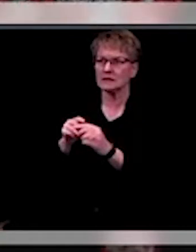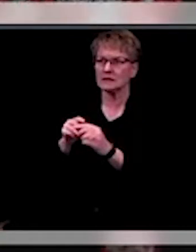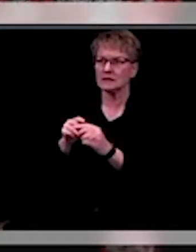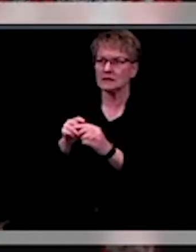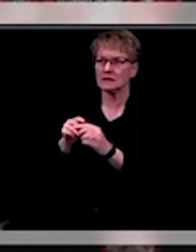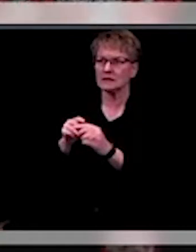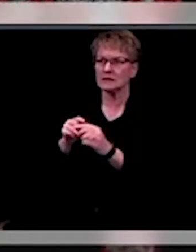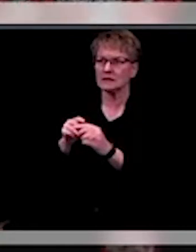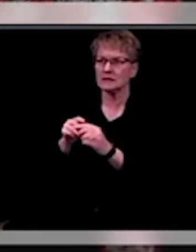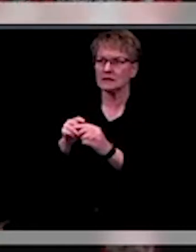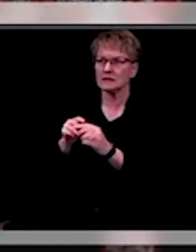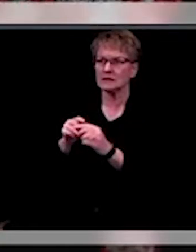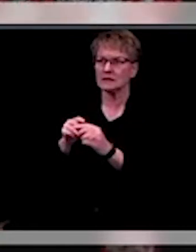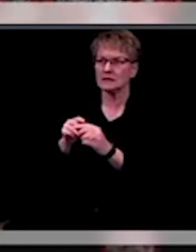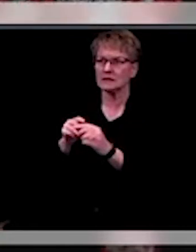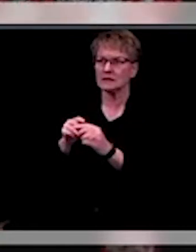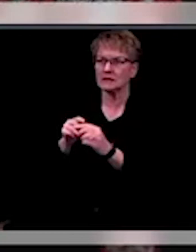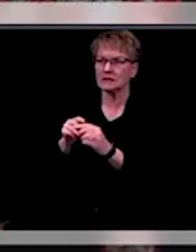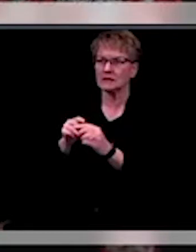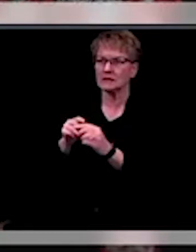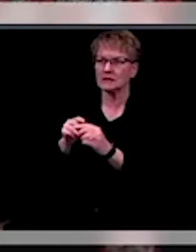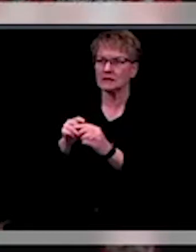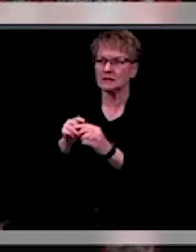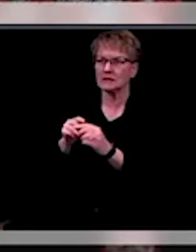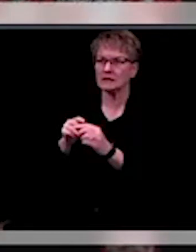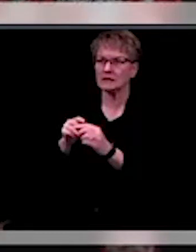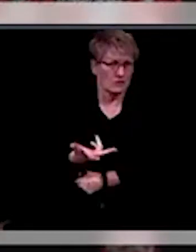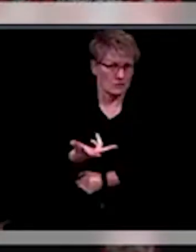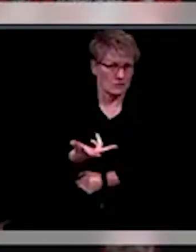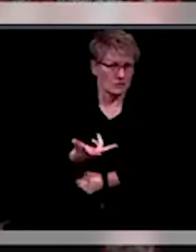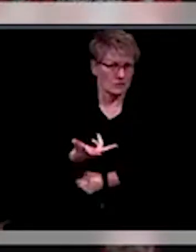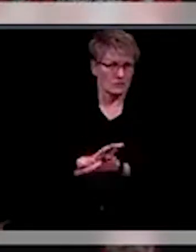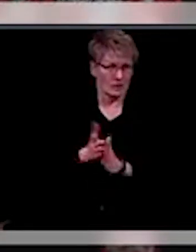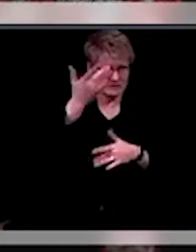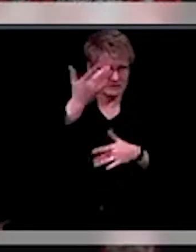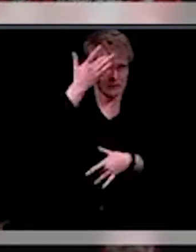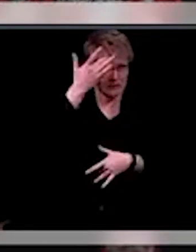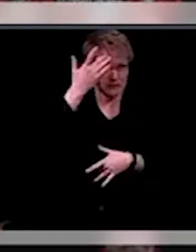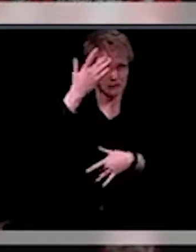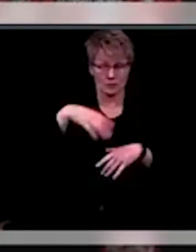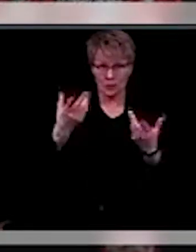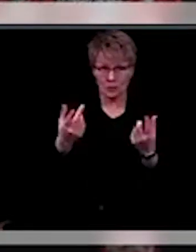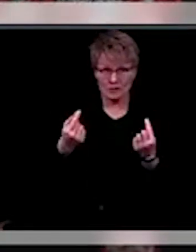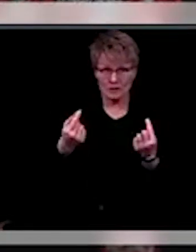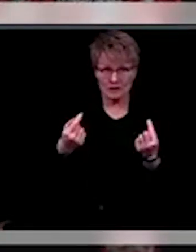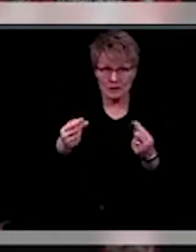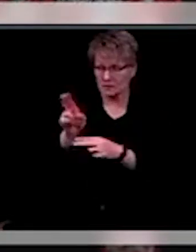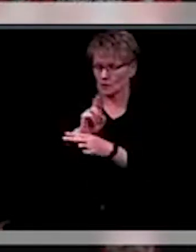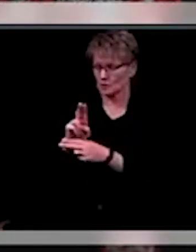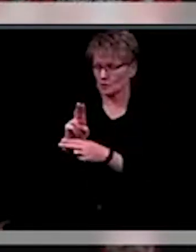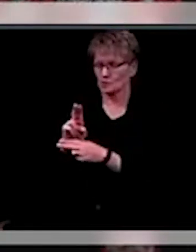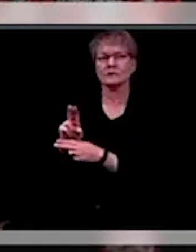that they did is they used the institution of the university to try to change some of the students